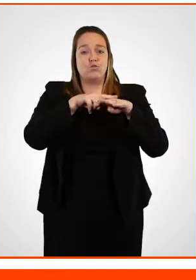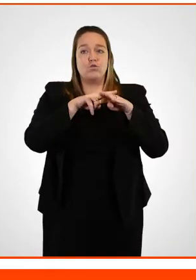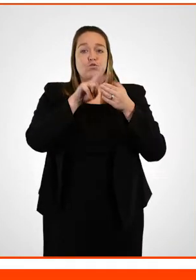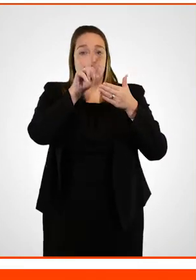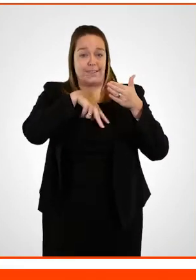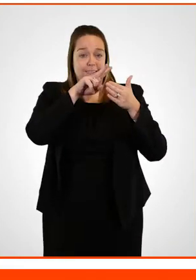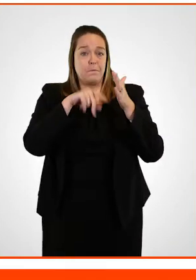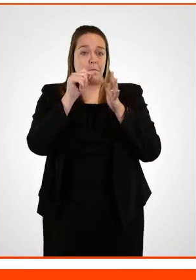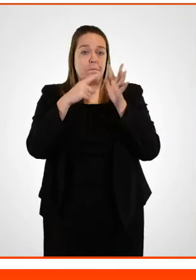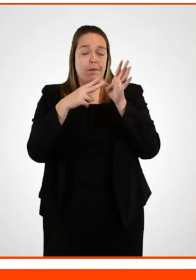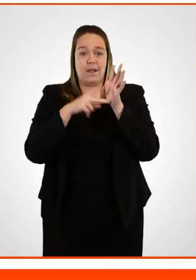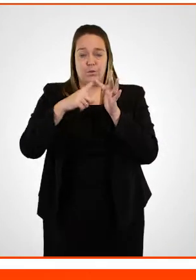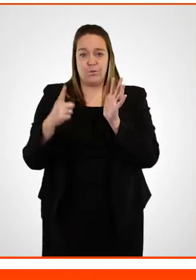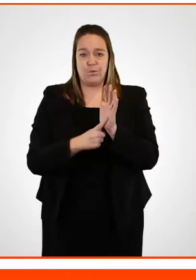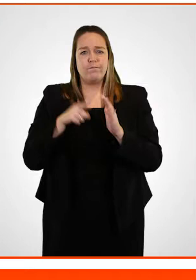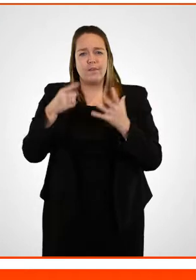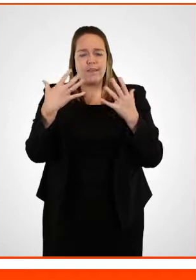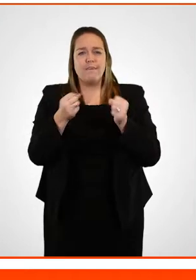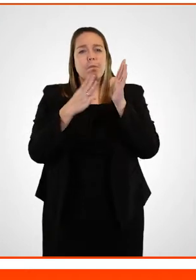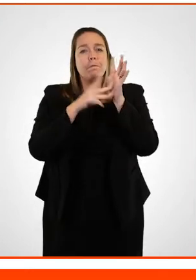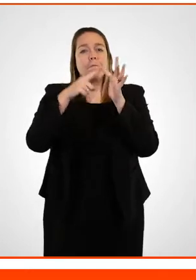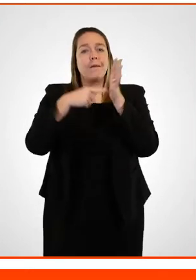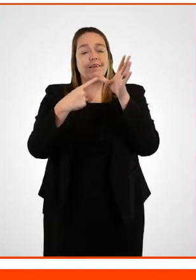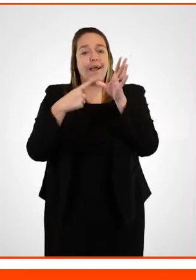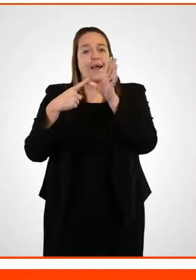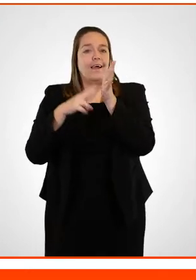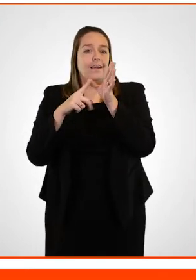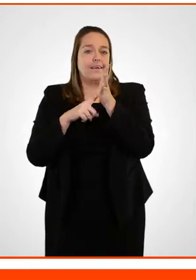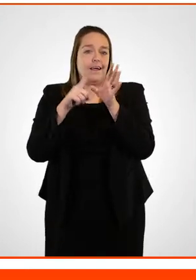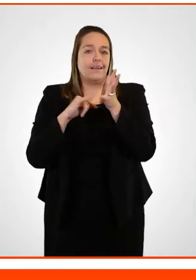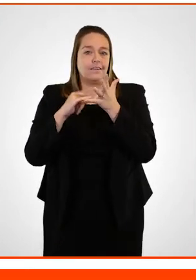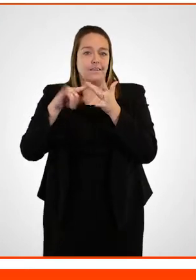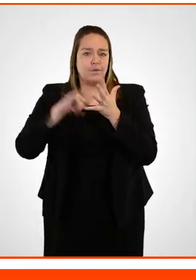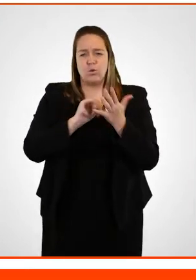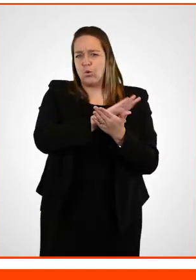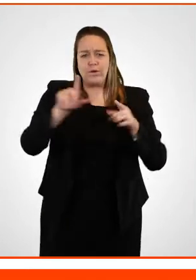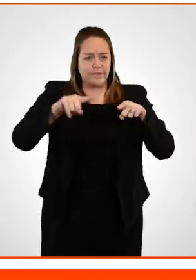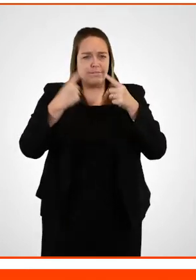and they conducted a meta analysis of all the different reading interventions